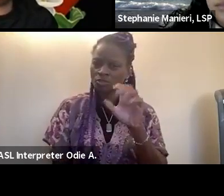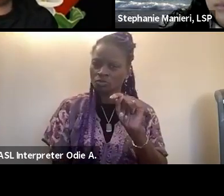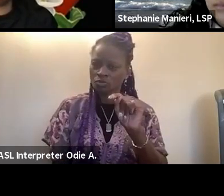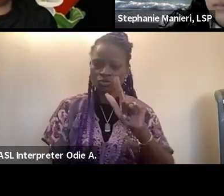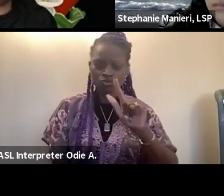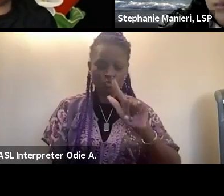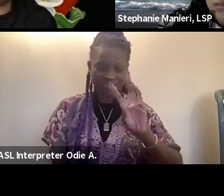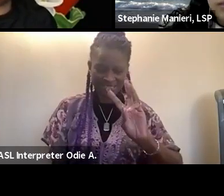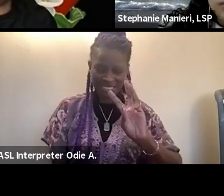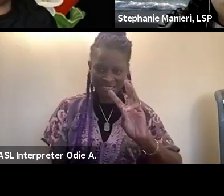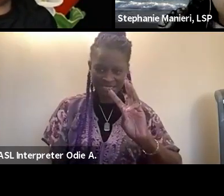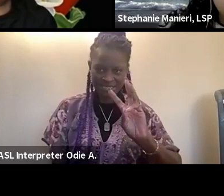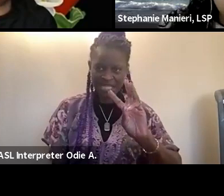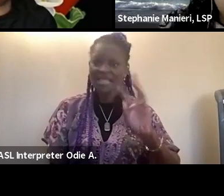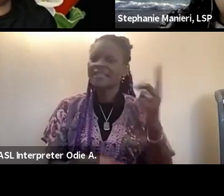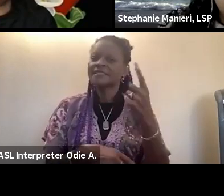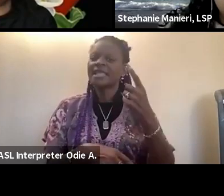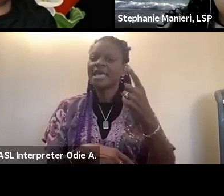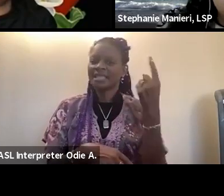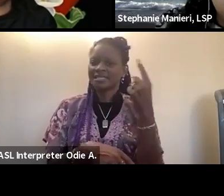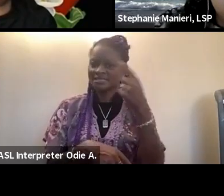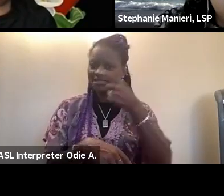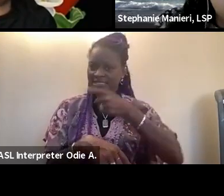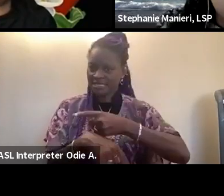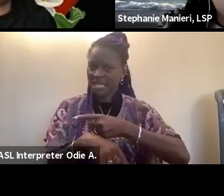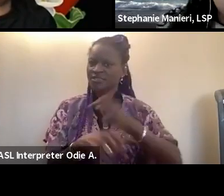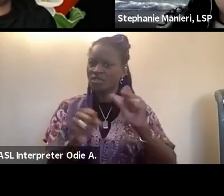submitted on vaccinating five to eleven year olds.